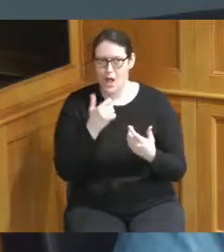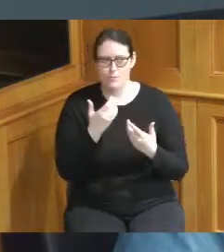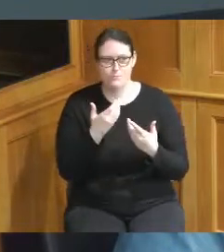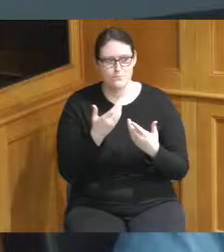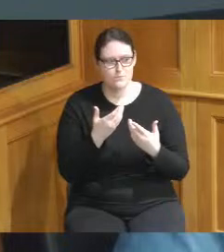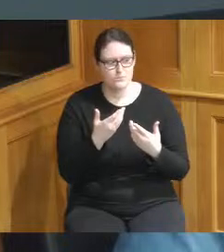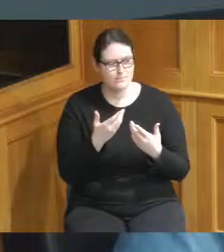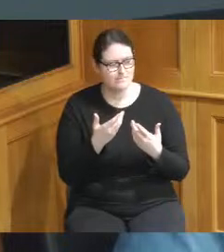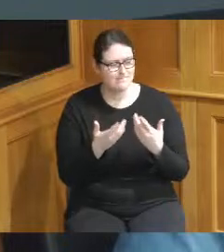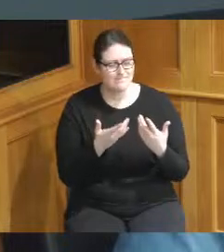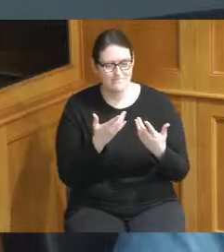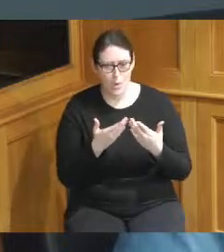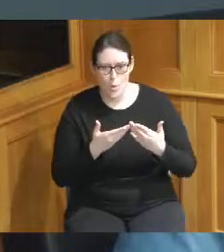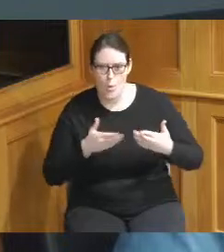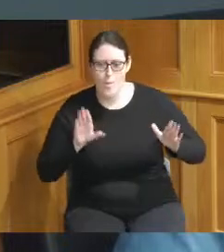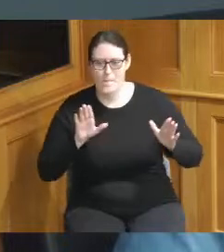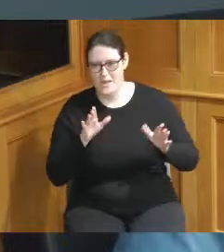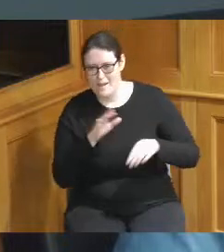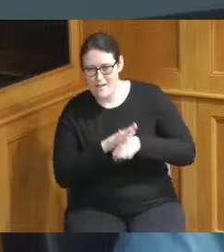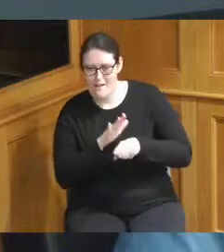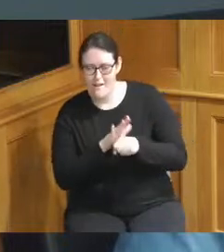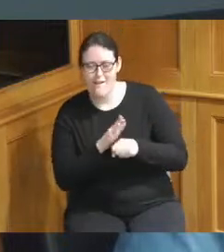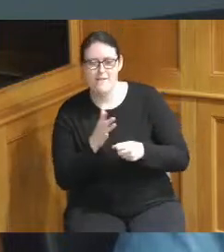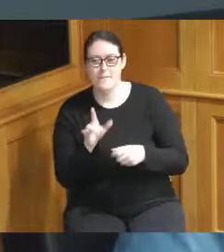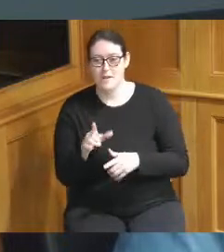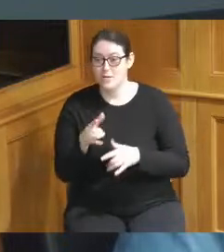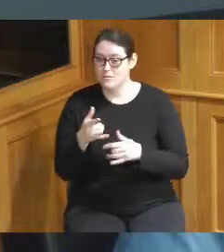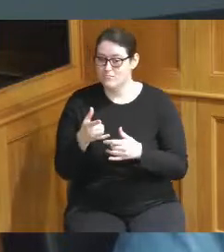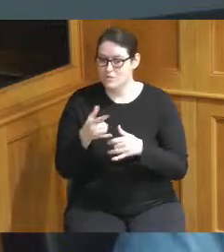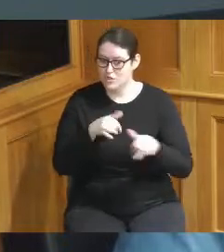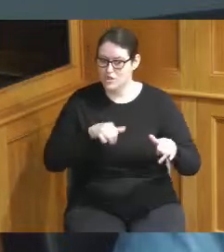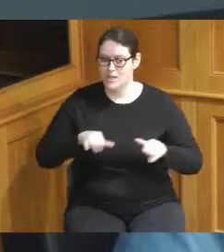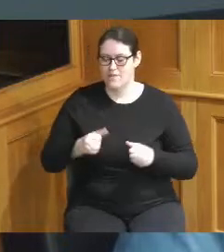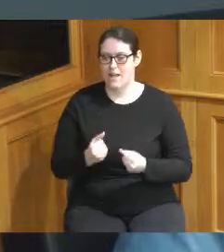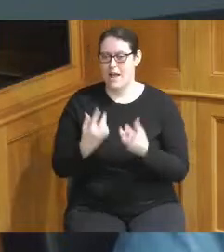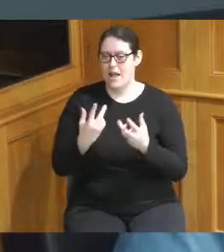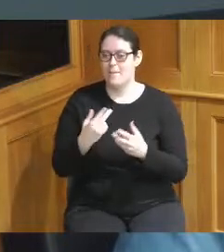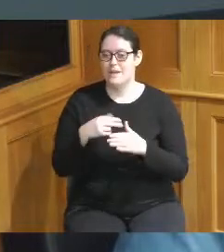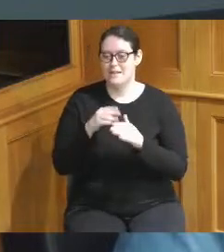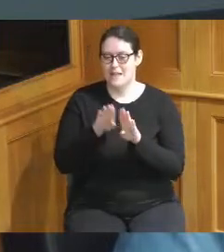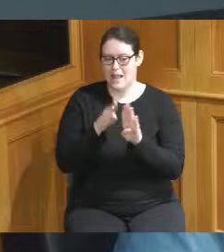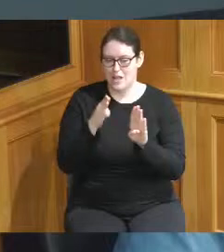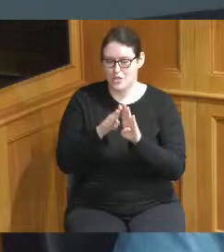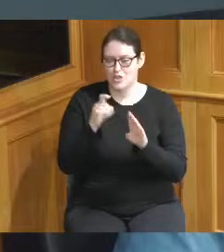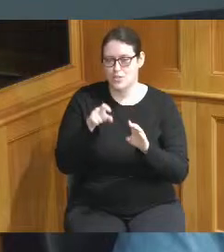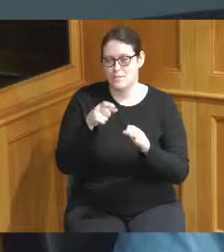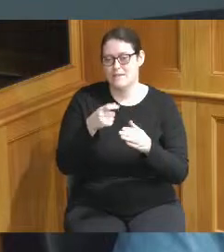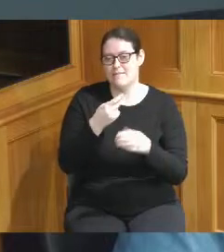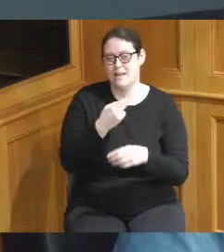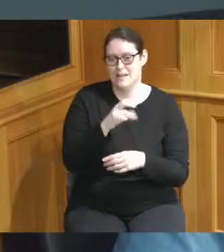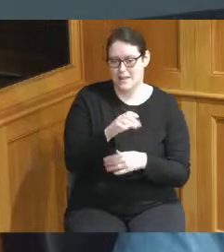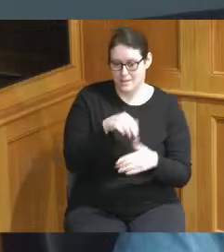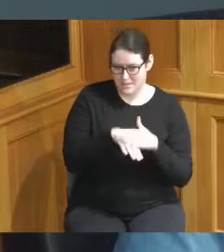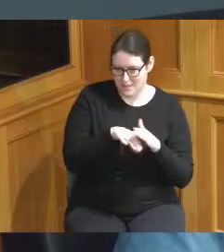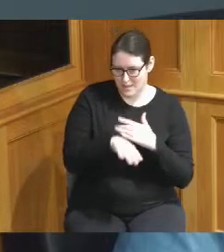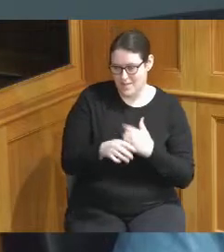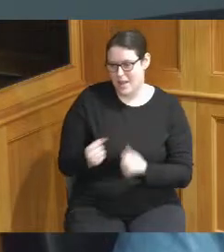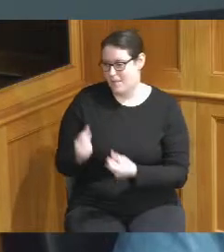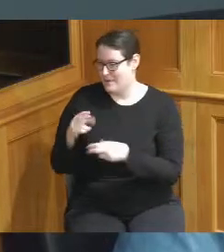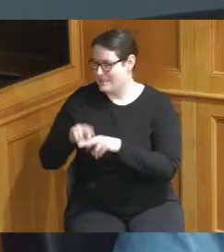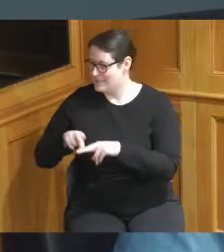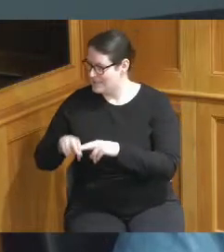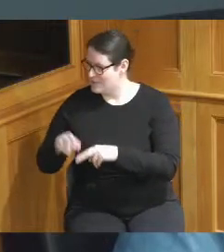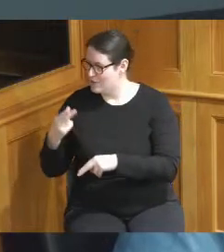the Bengals games and the Reds games the parking is limited in the ones that we own because they